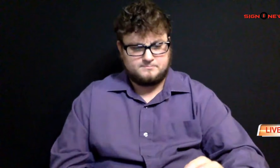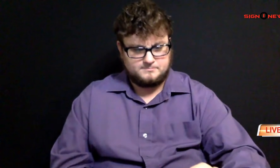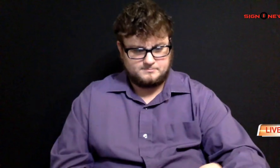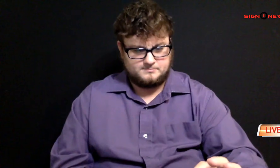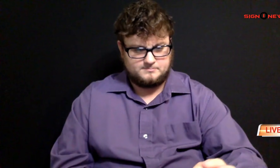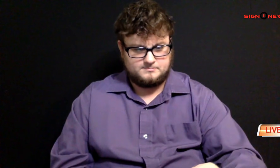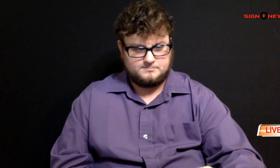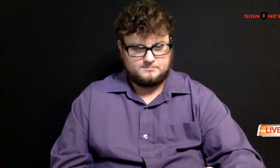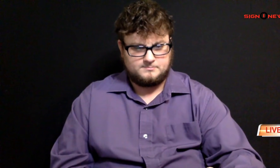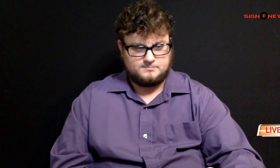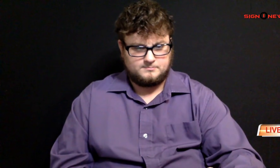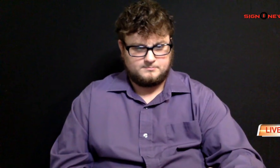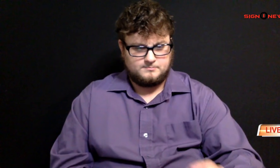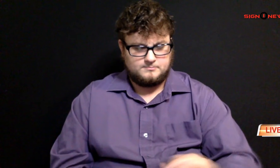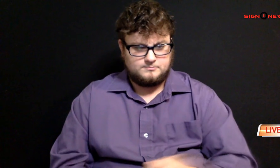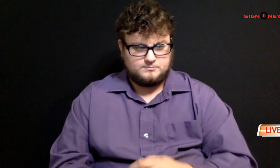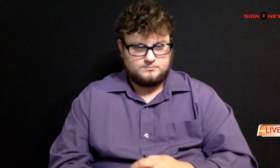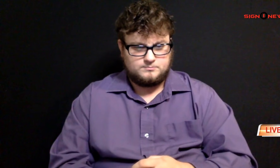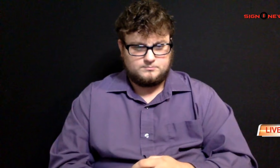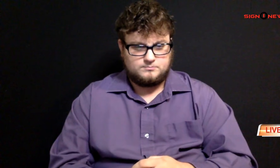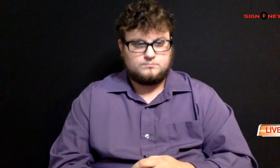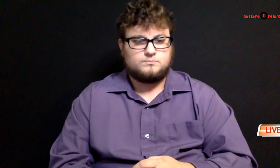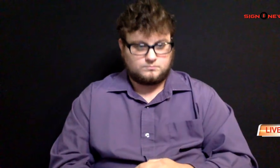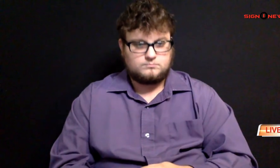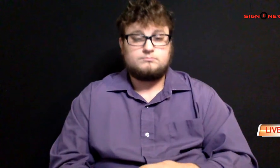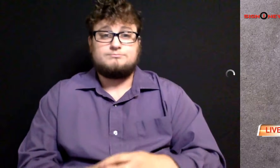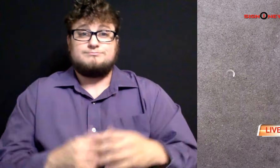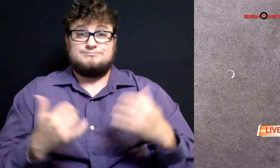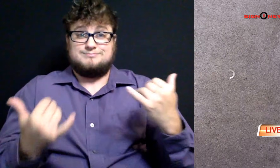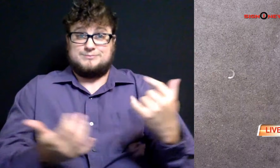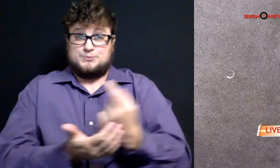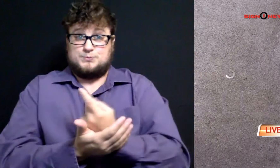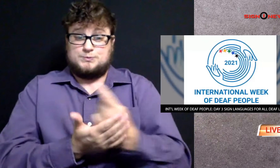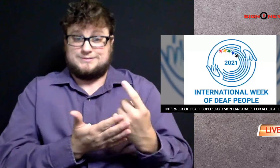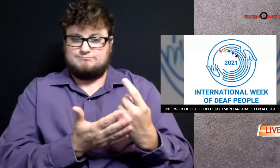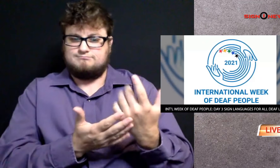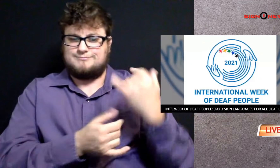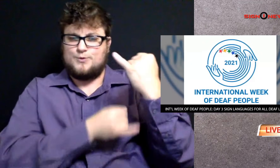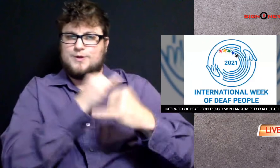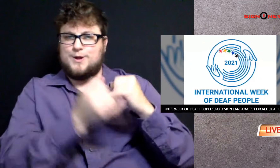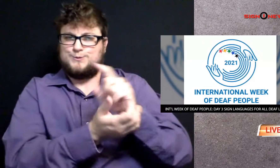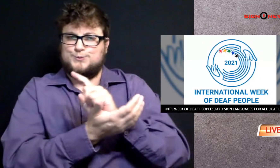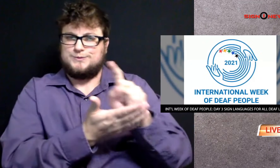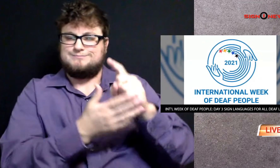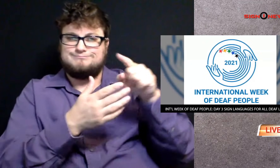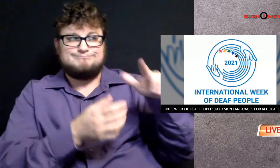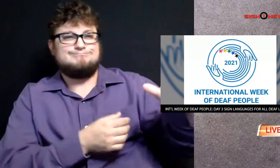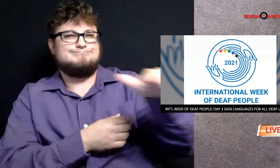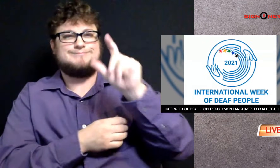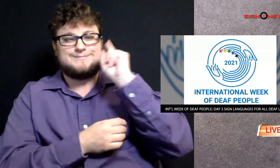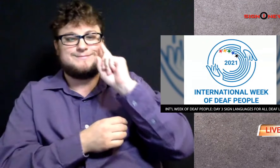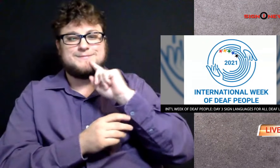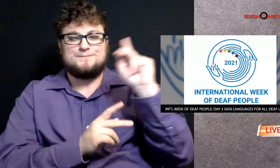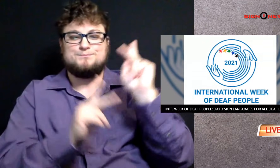now let's see what's happening in the news today